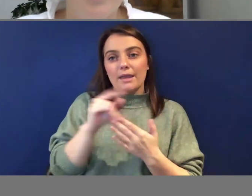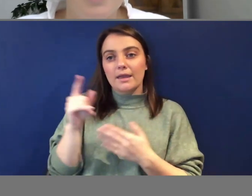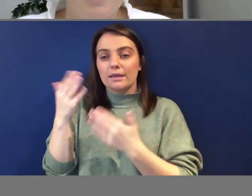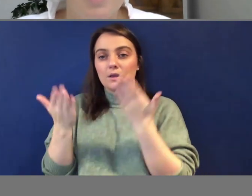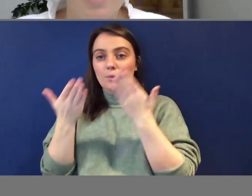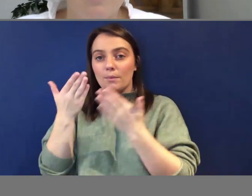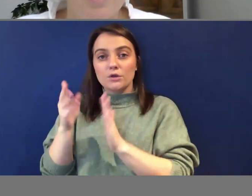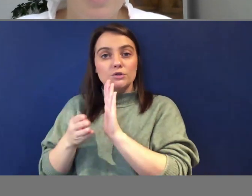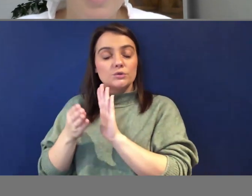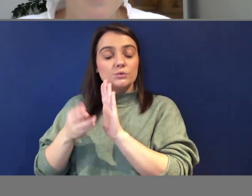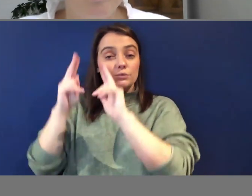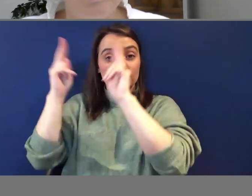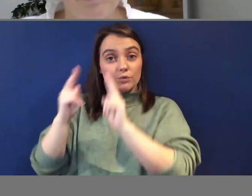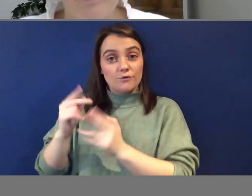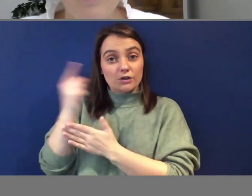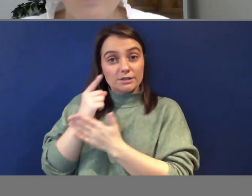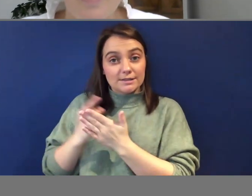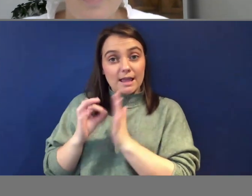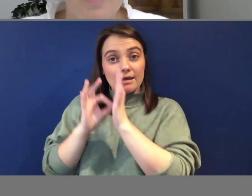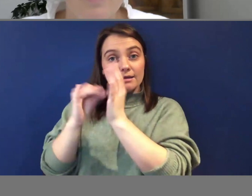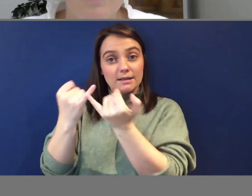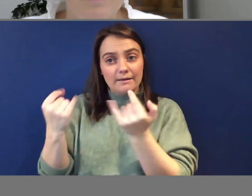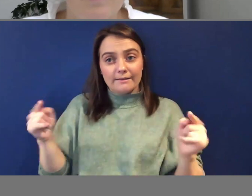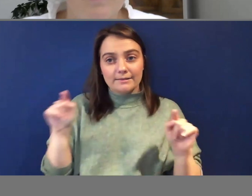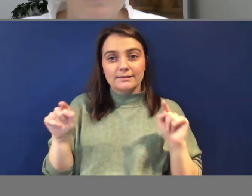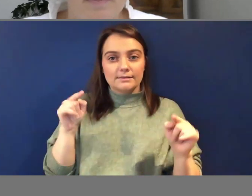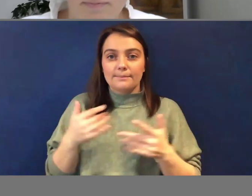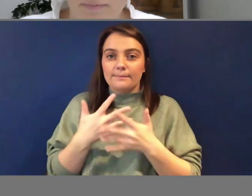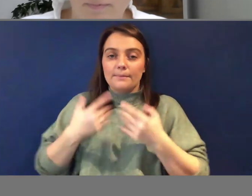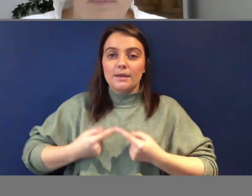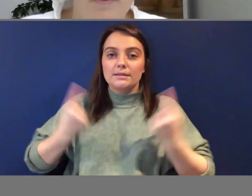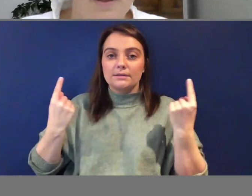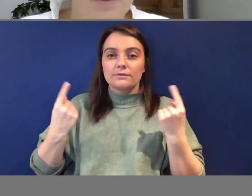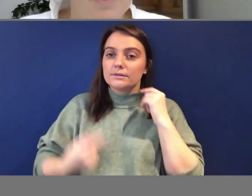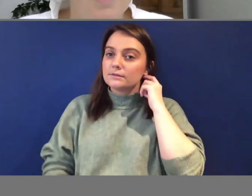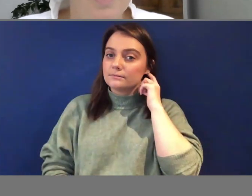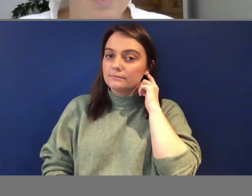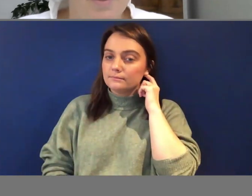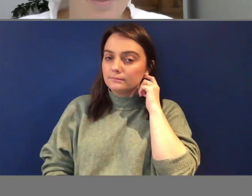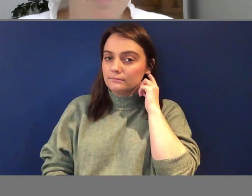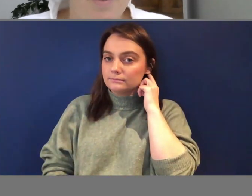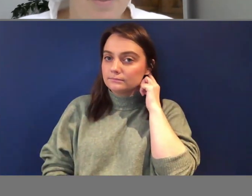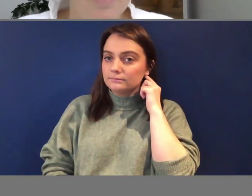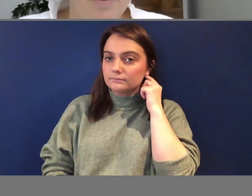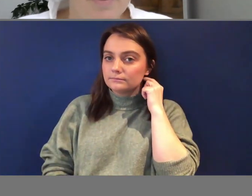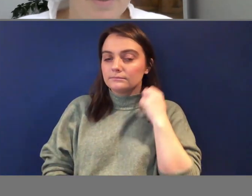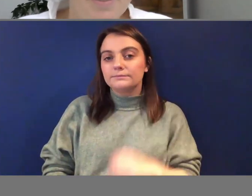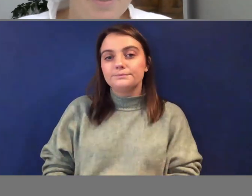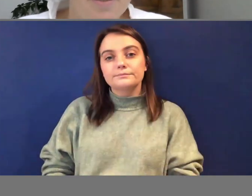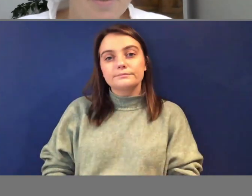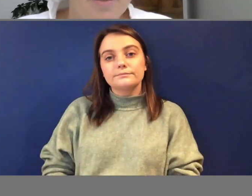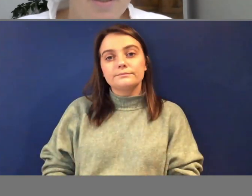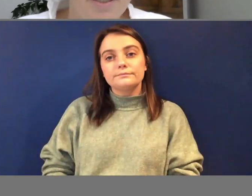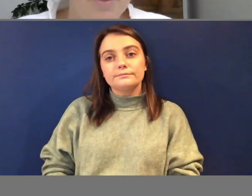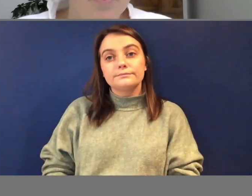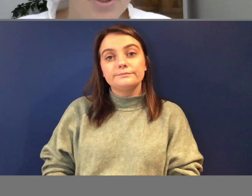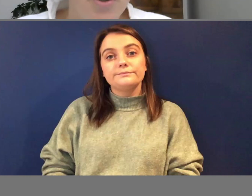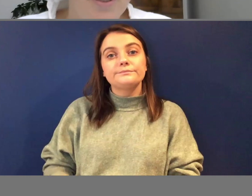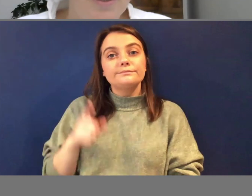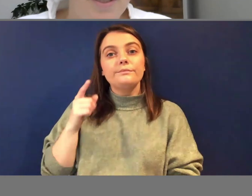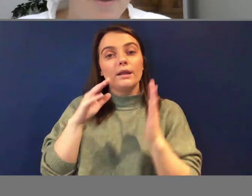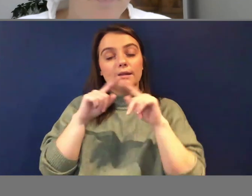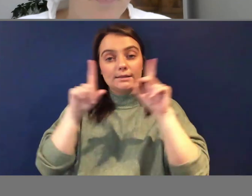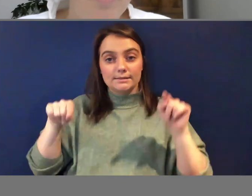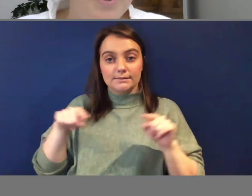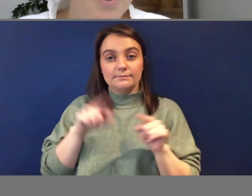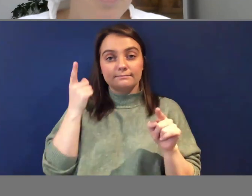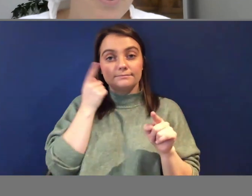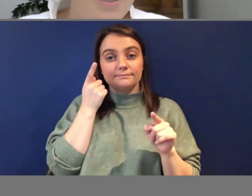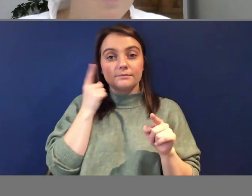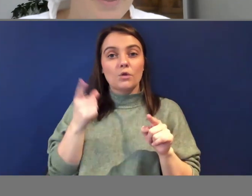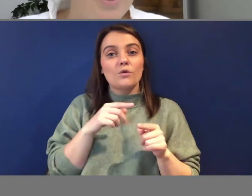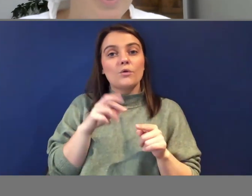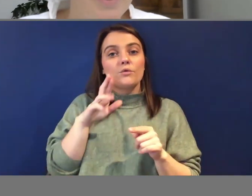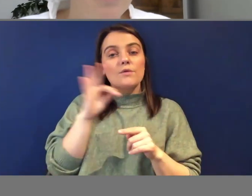Universal Design guidelines. On this slide we're showing reference to open treads pitch and length